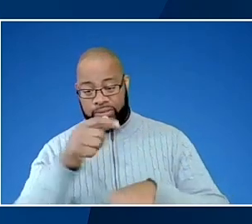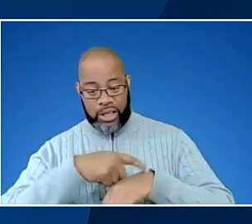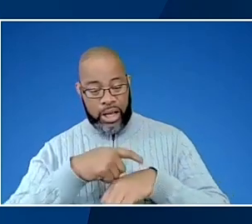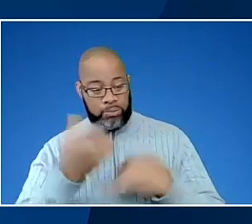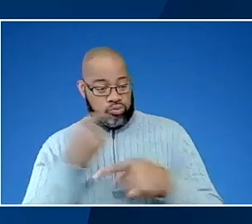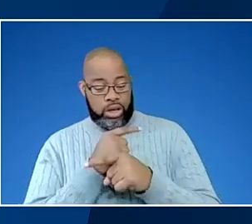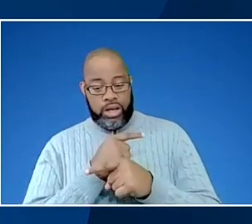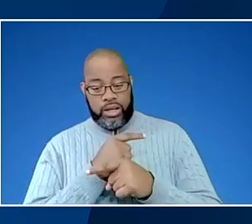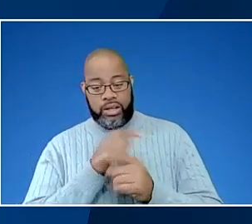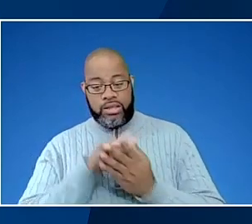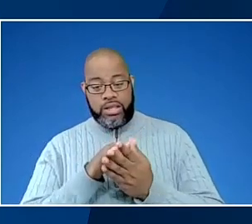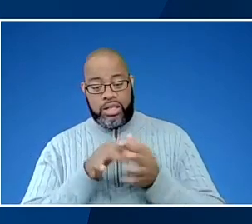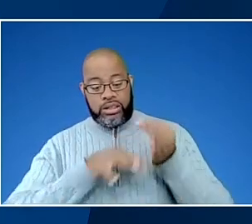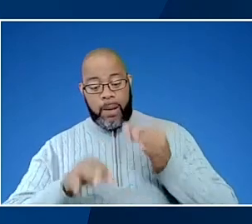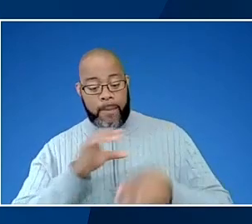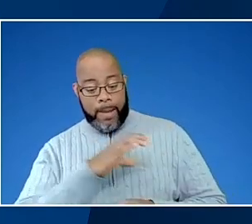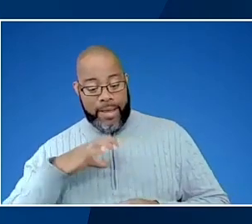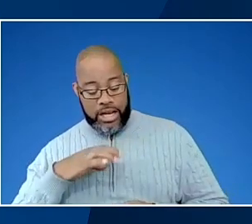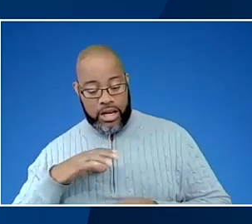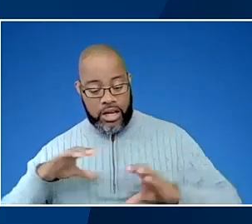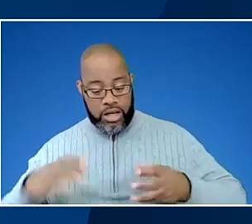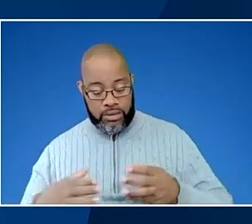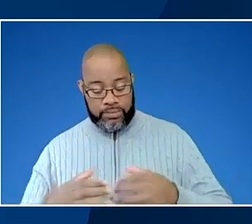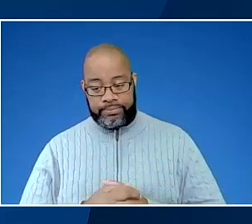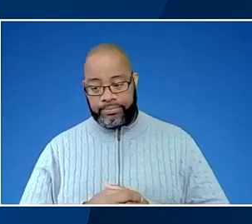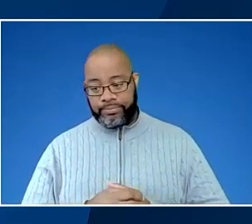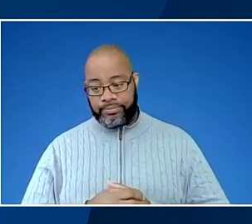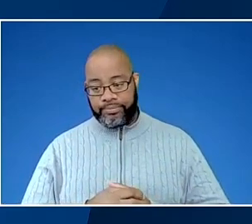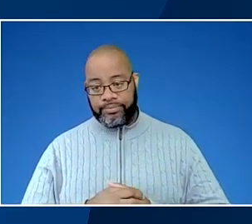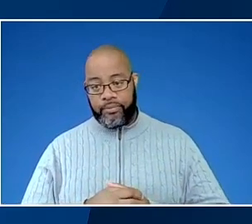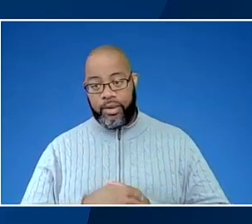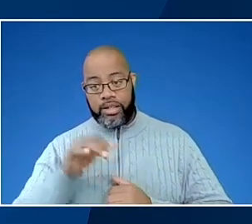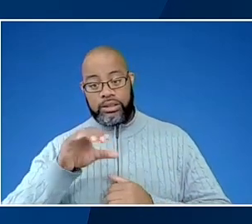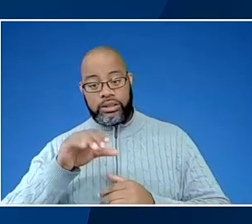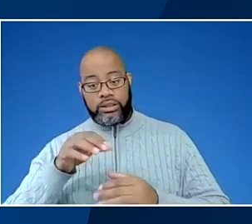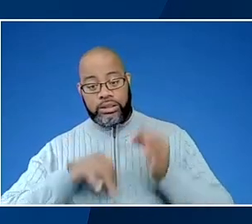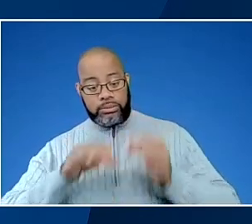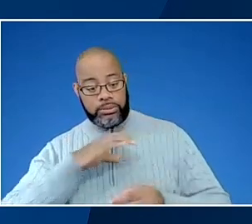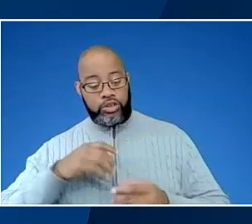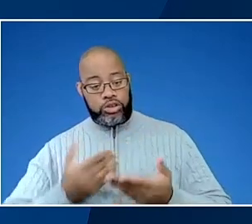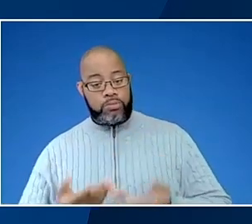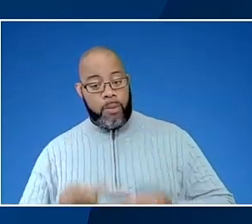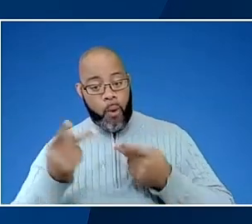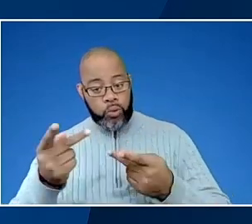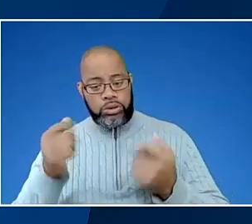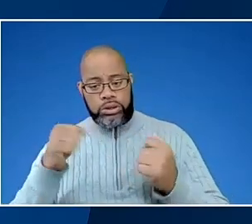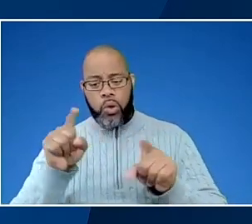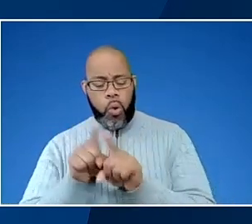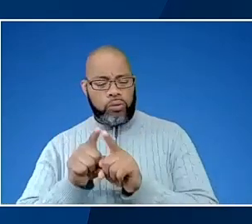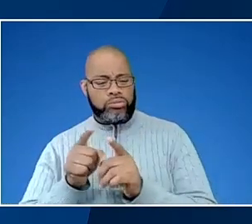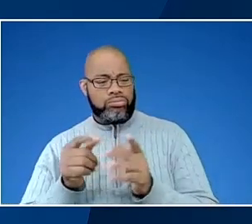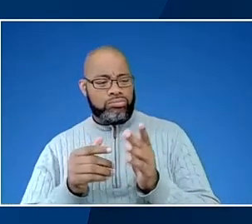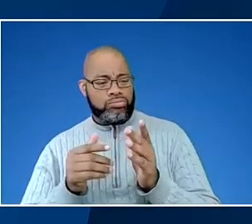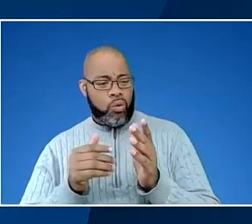know, the subcommittee- this is the subcommittee proposal to the main committee, and you can all can decide to present whatever you choose.